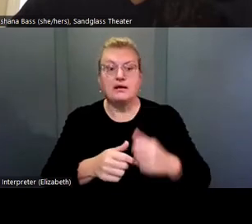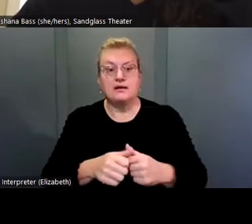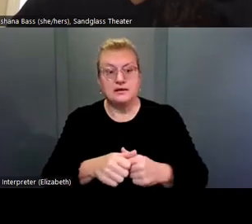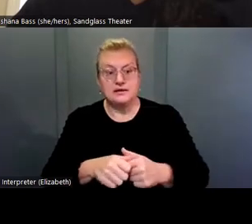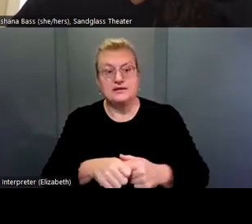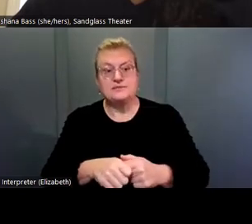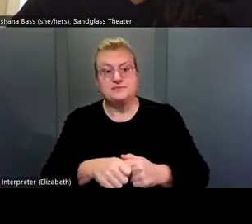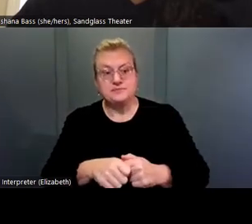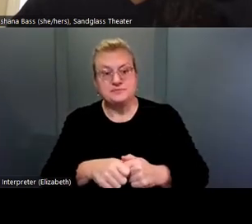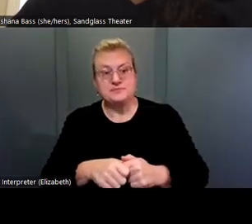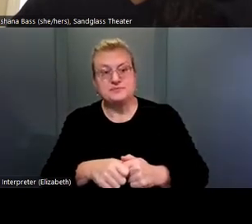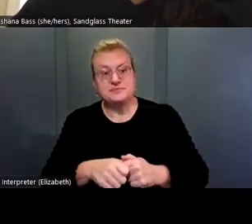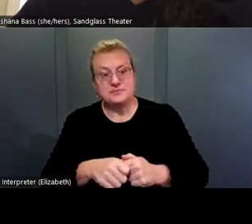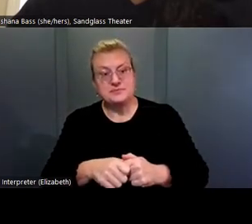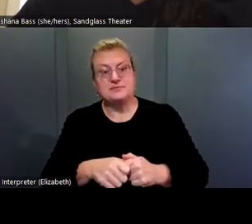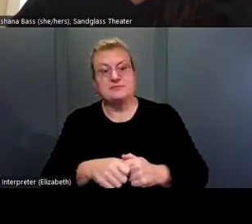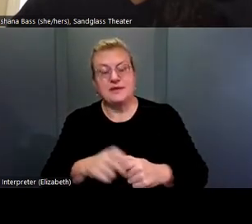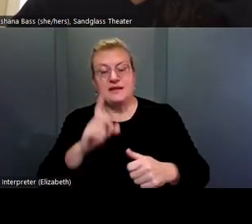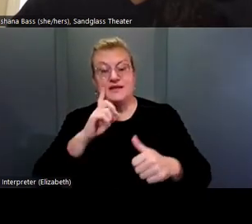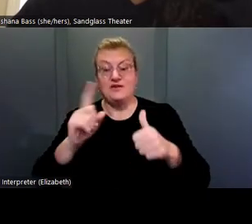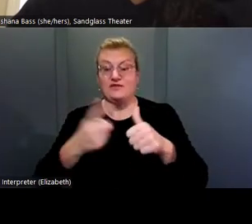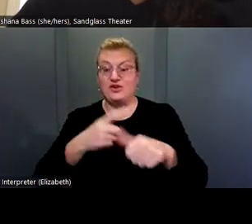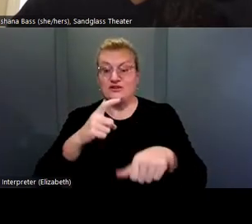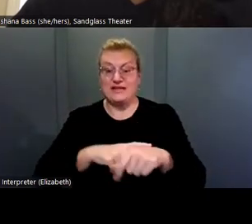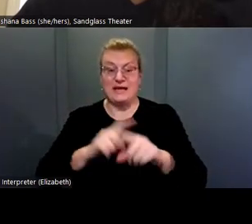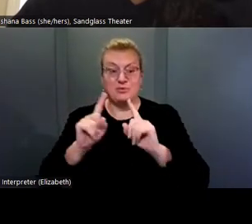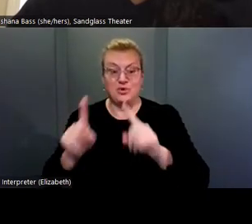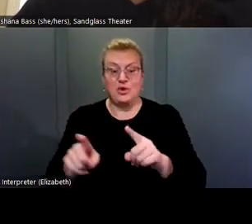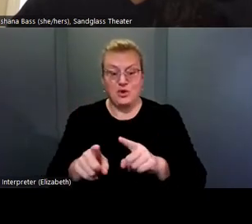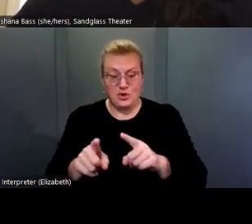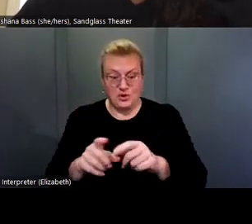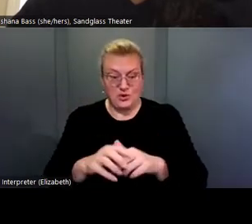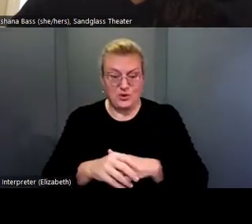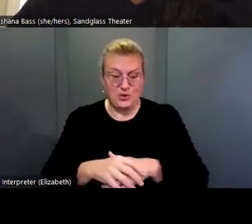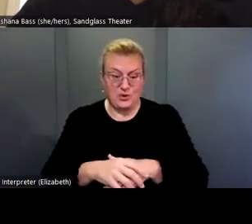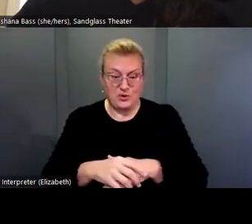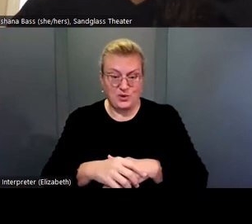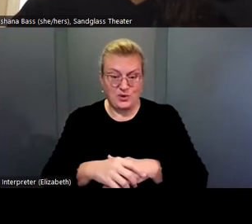I think the first time you go, it's a great opportunity,